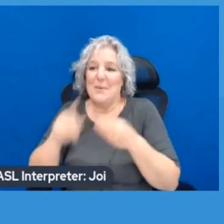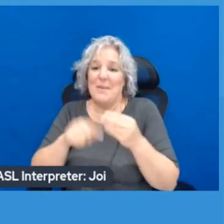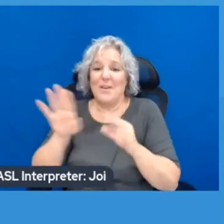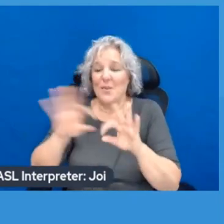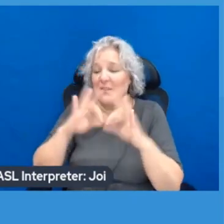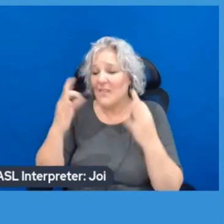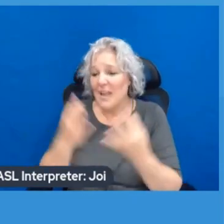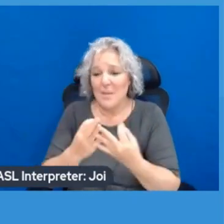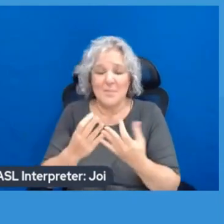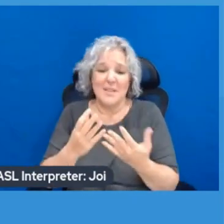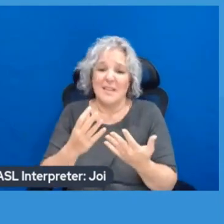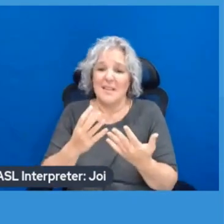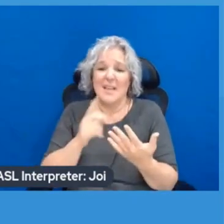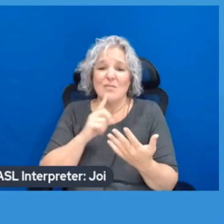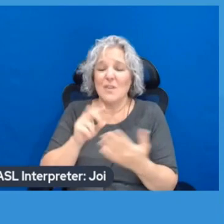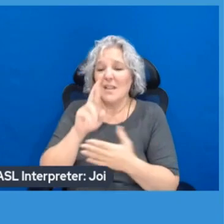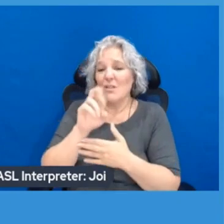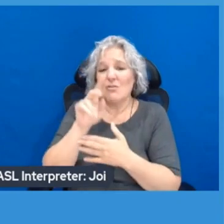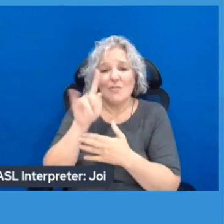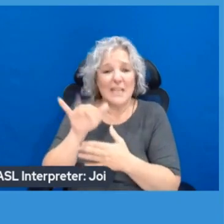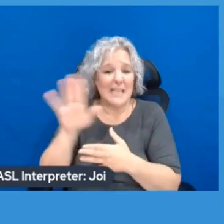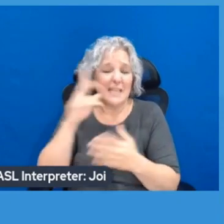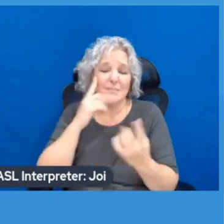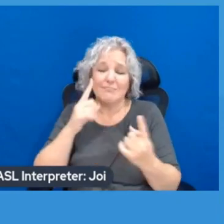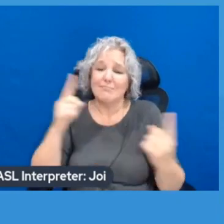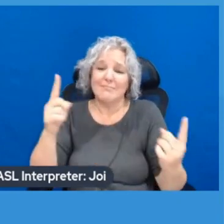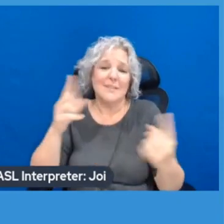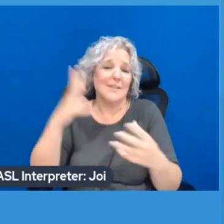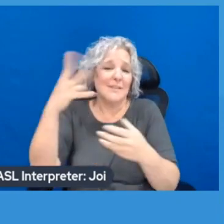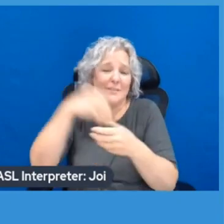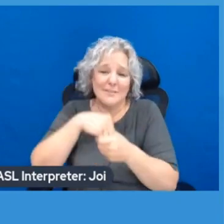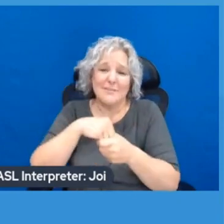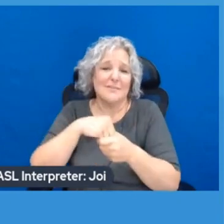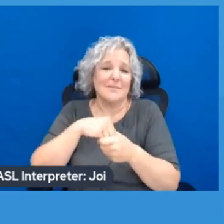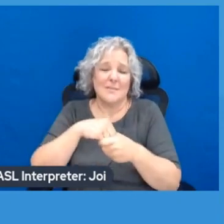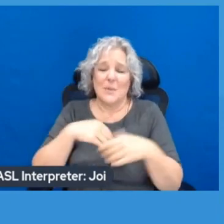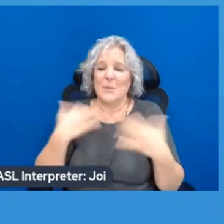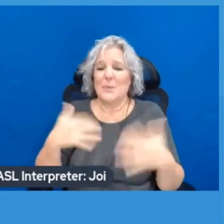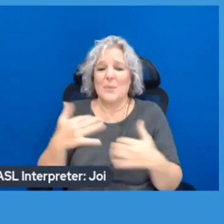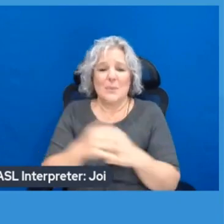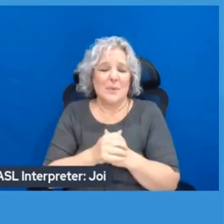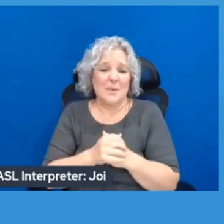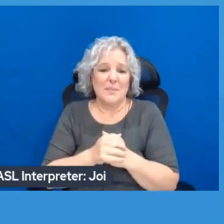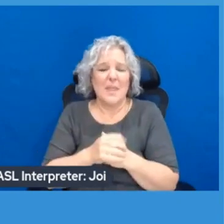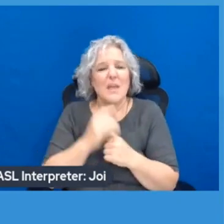and Ricky's success and achievement through inclusion. And for my reminding us that